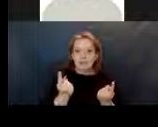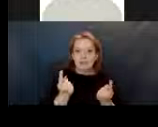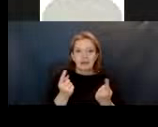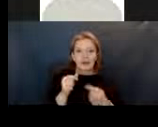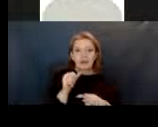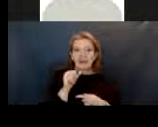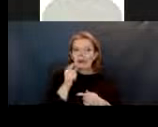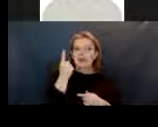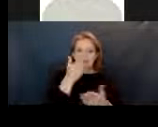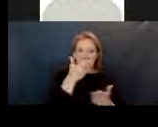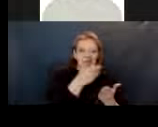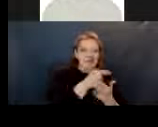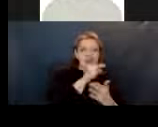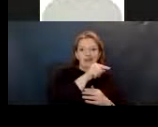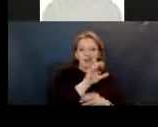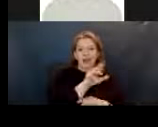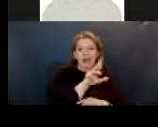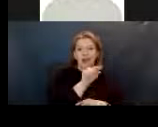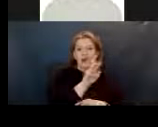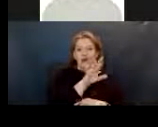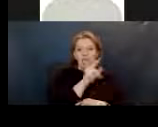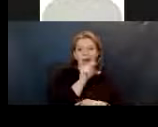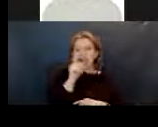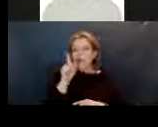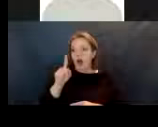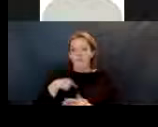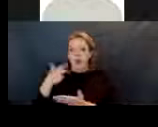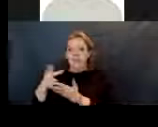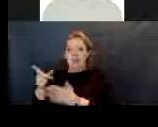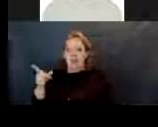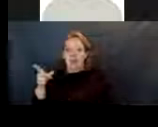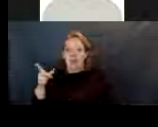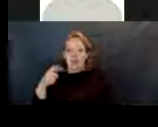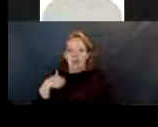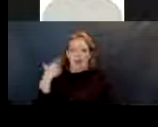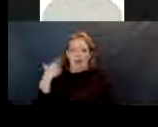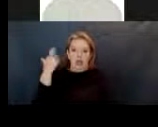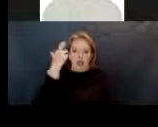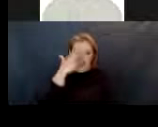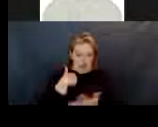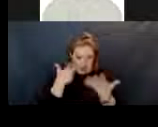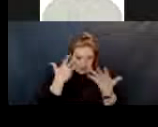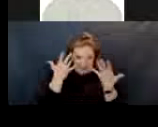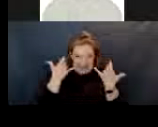It was at that point that I rediscovered that I was still lost, and very lost.